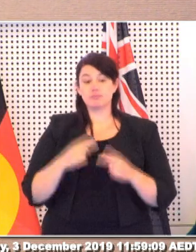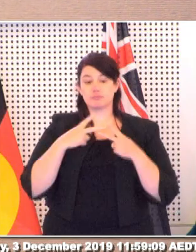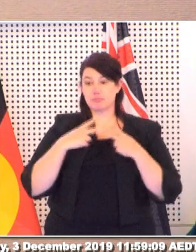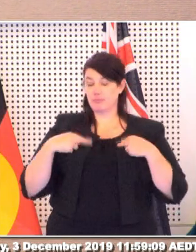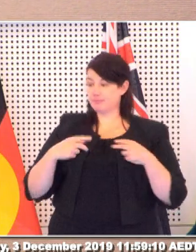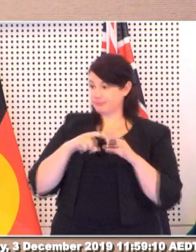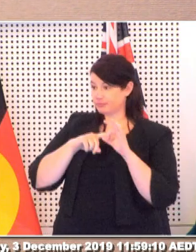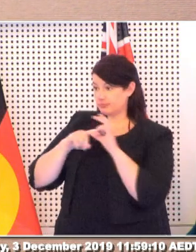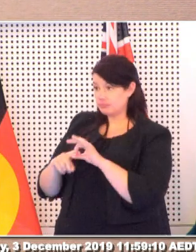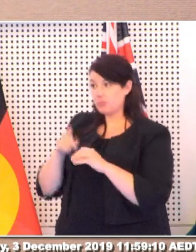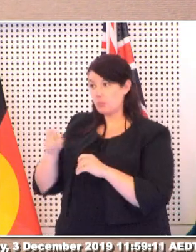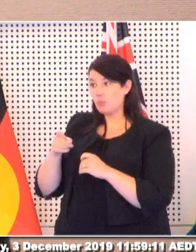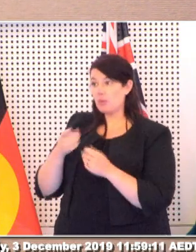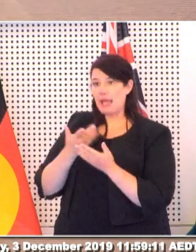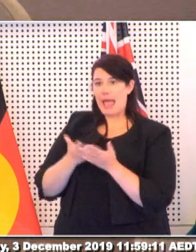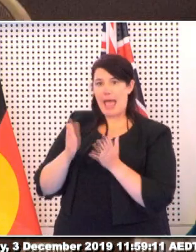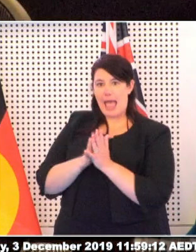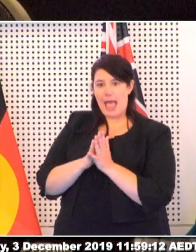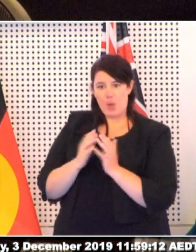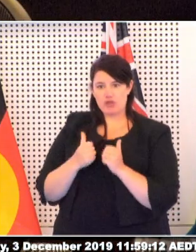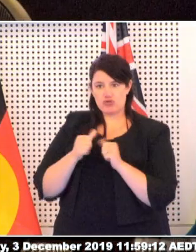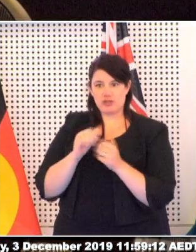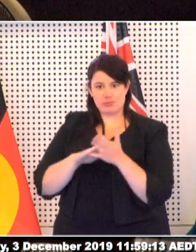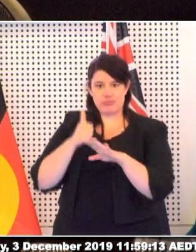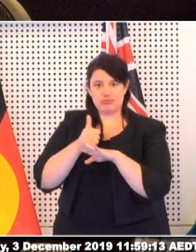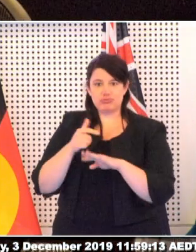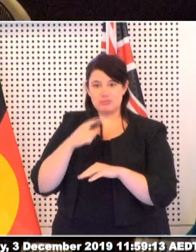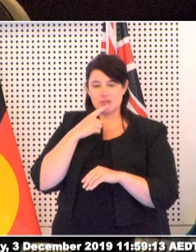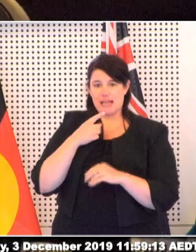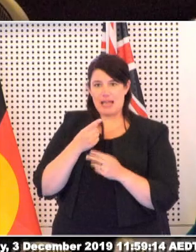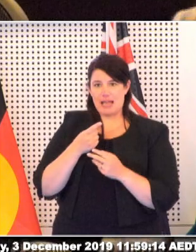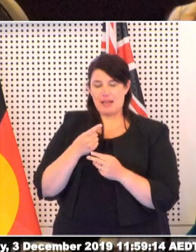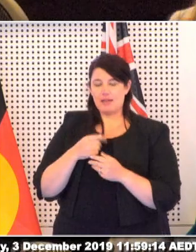gave effect to these strategies in their lives? Yes, there were. There were also a lot of tensions.